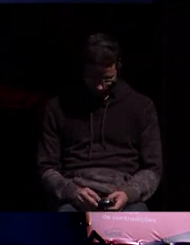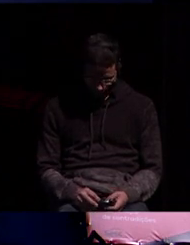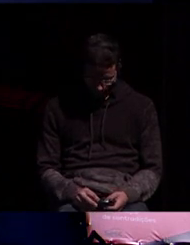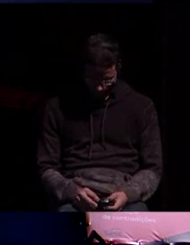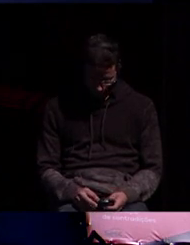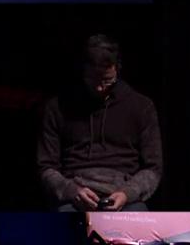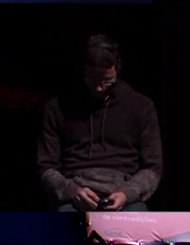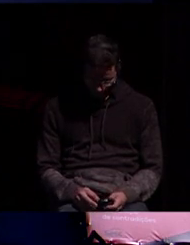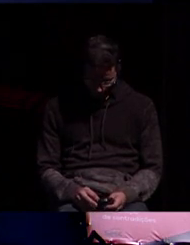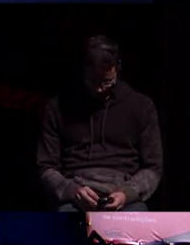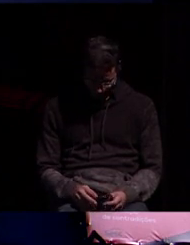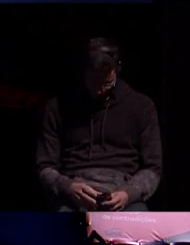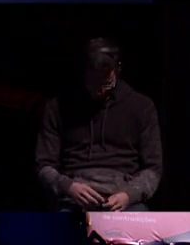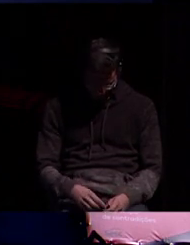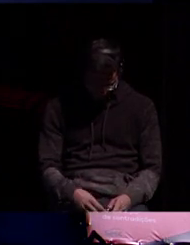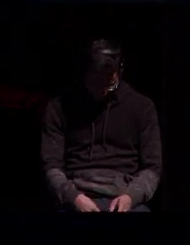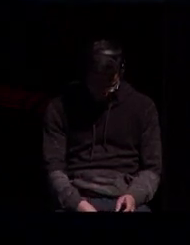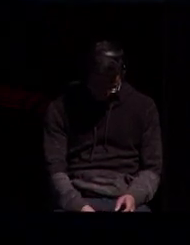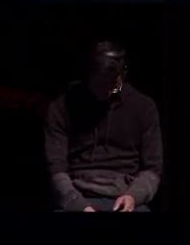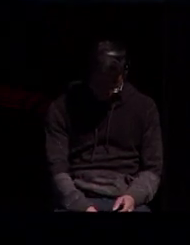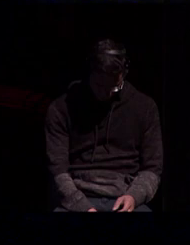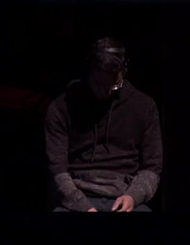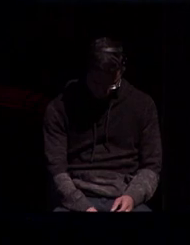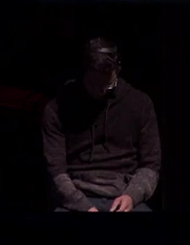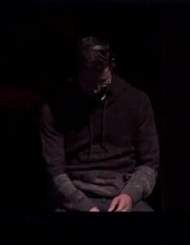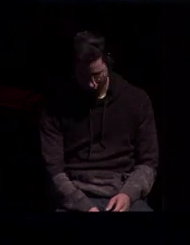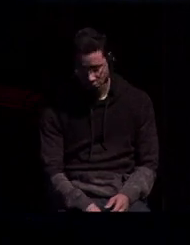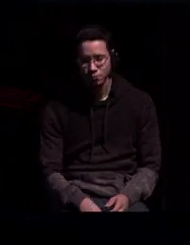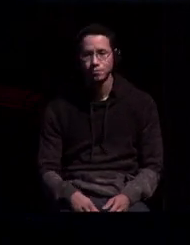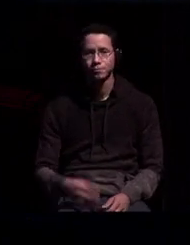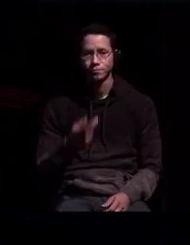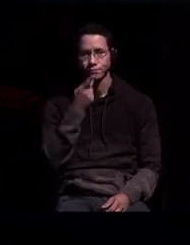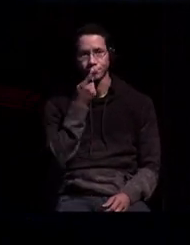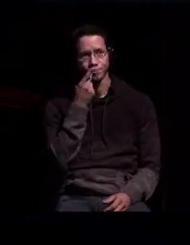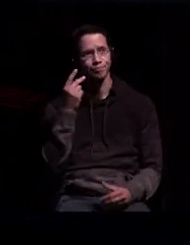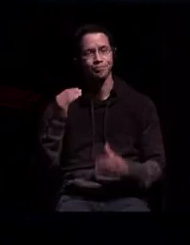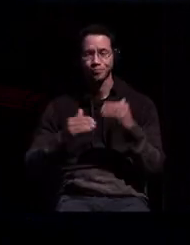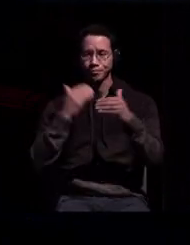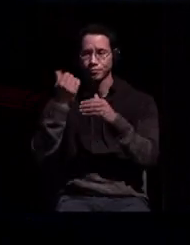and responsible for tourism. This table analyzes